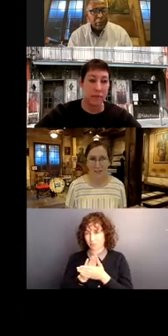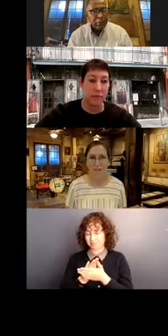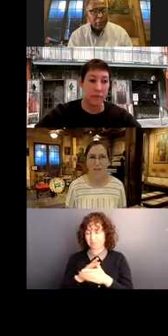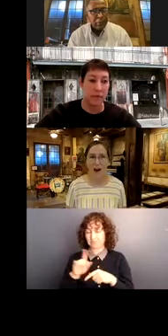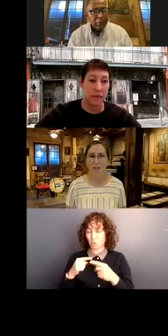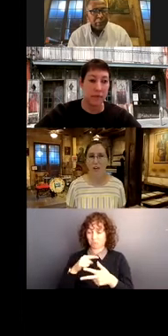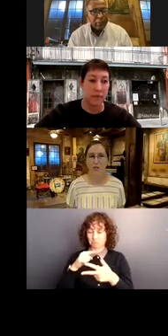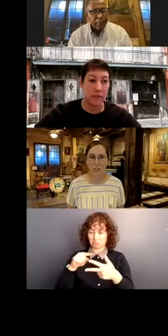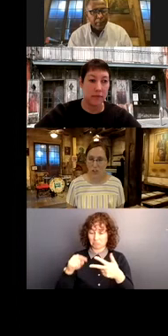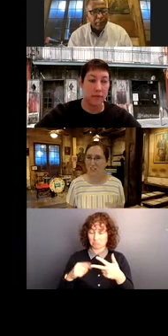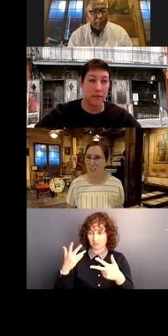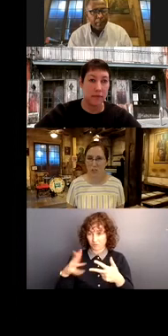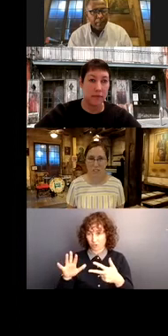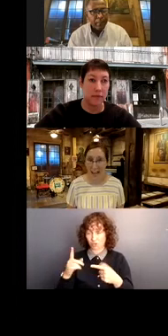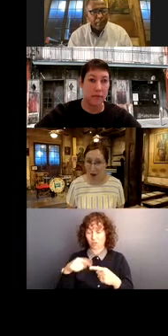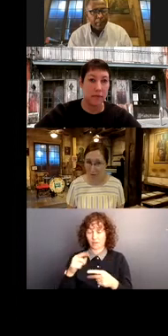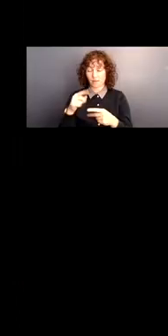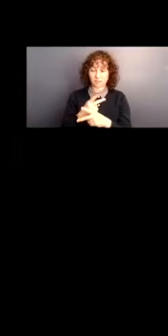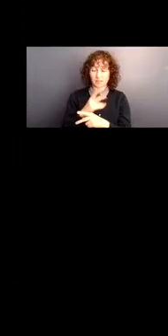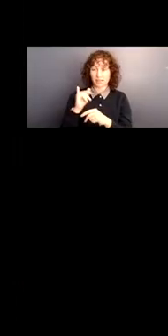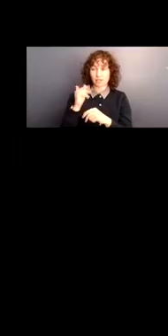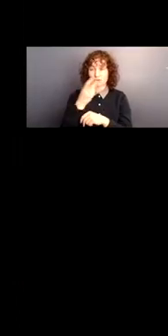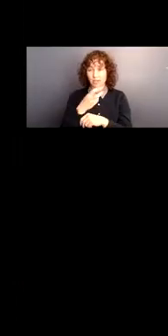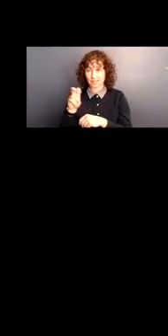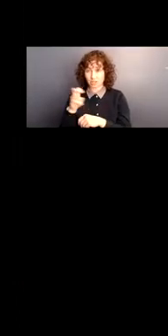they found that using transitional sounds, music